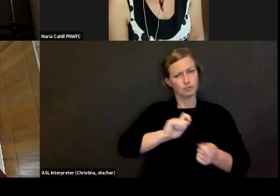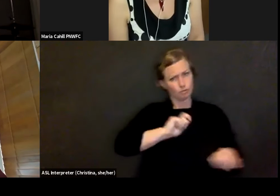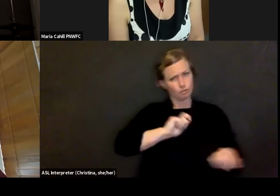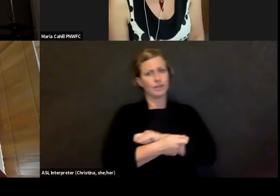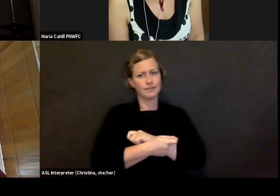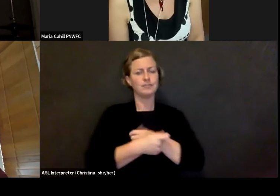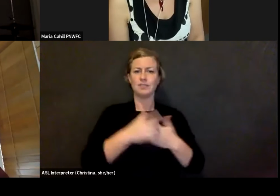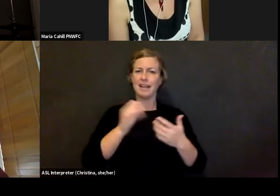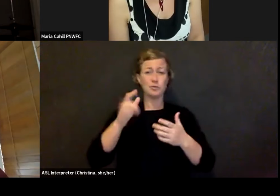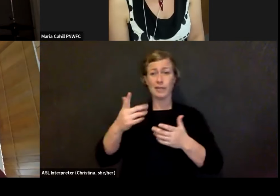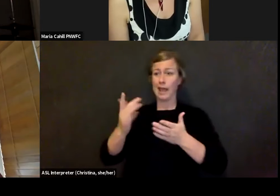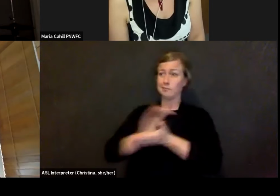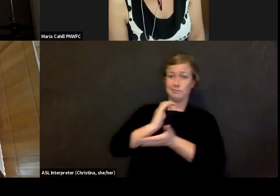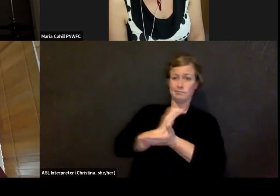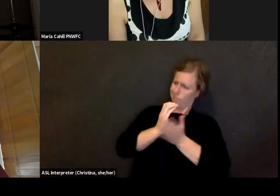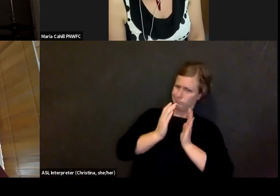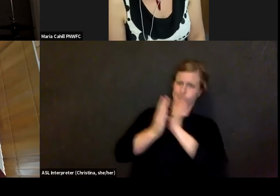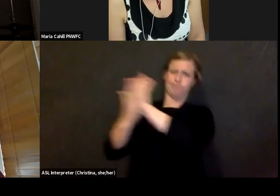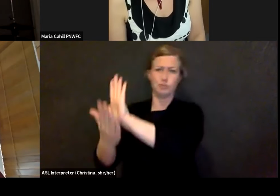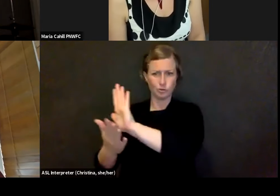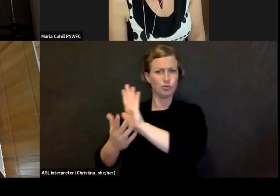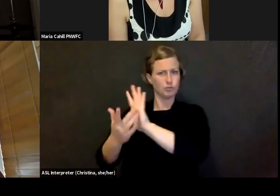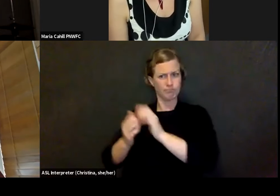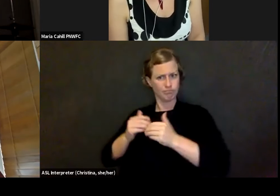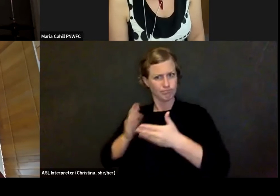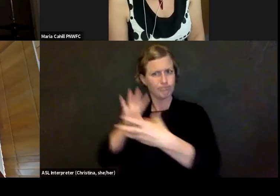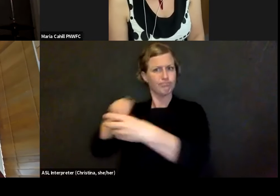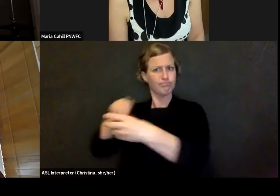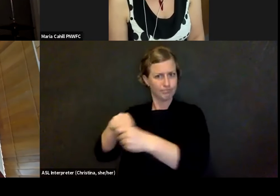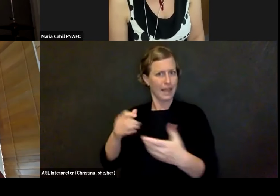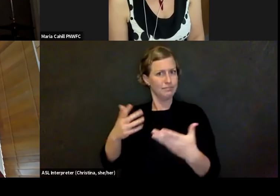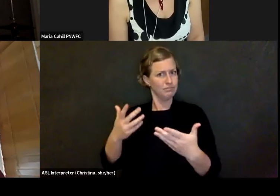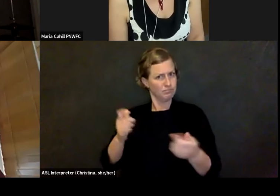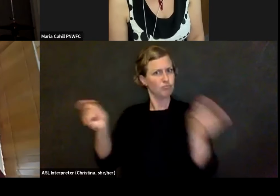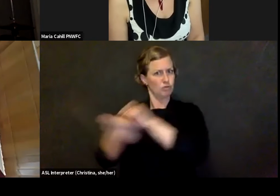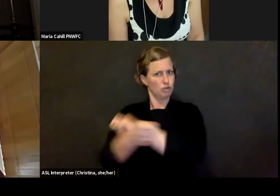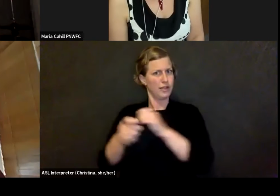then we're constantly going to be marginalized. So it's time to break out of those barriers, break into those